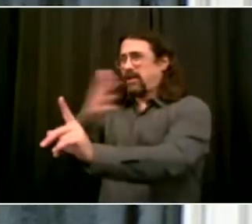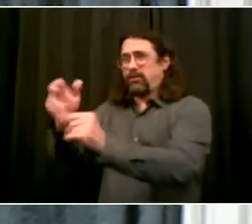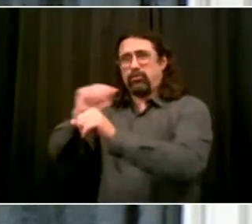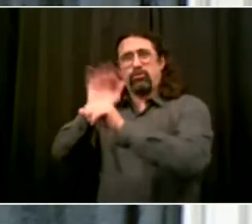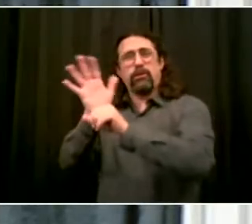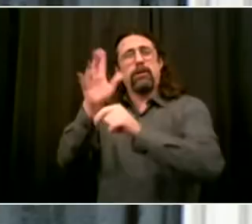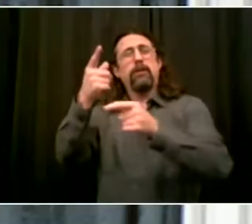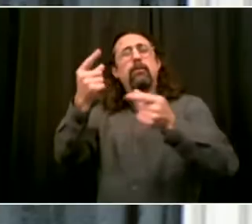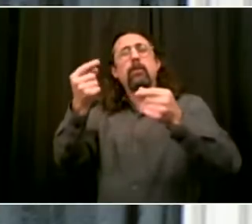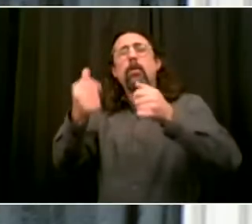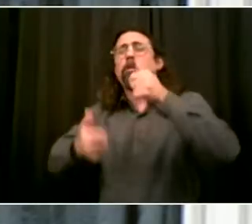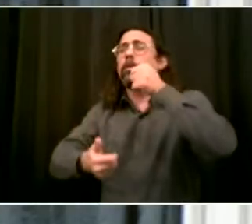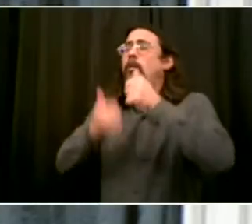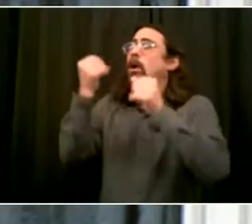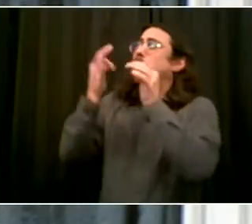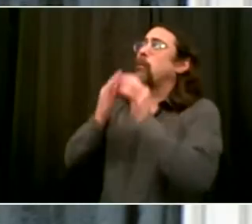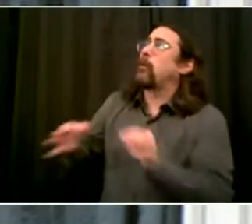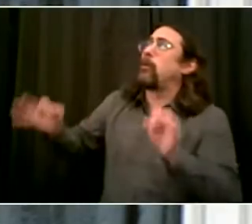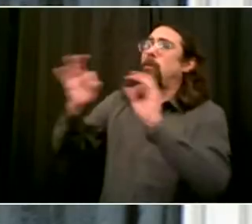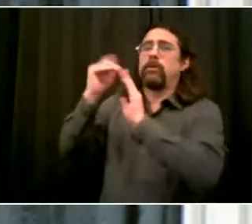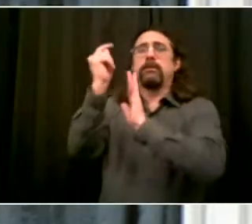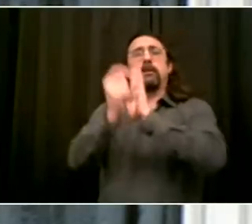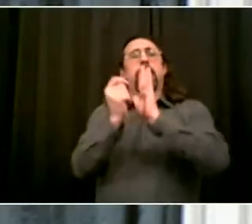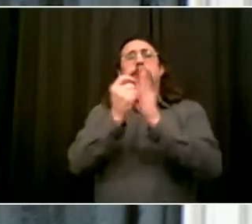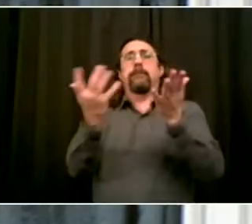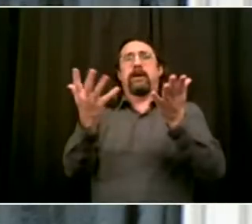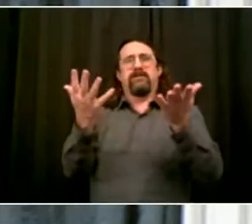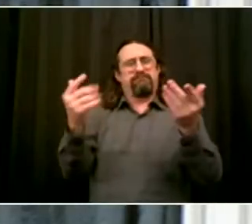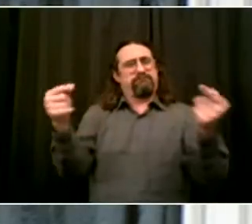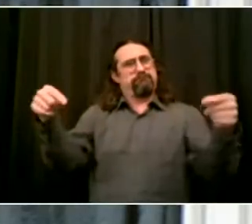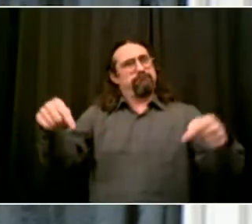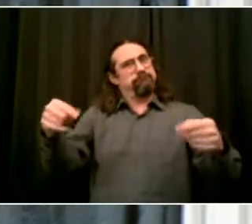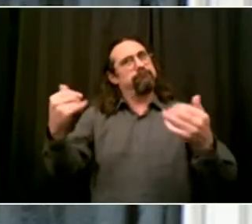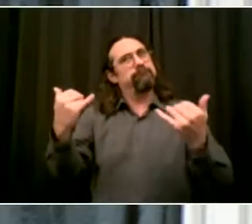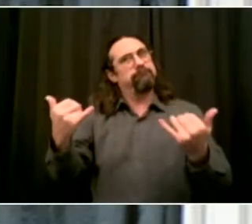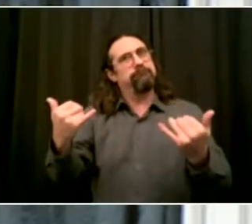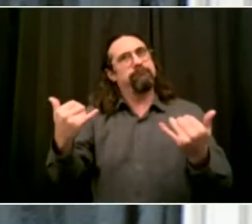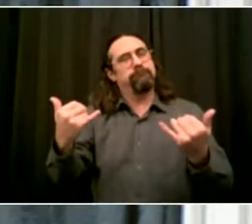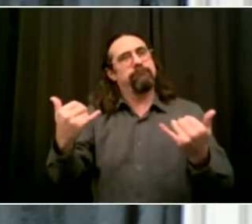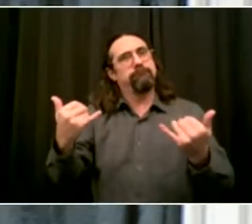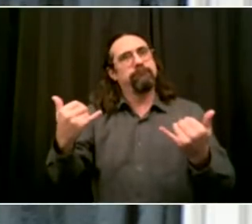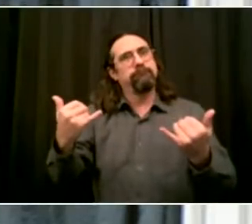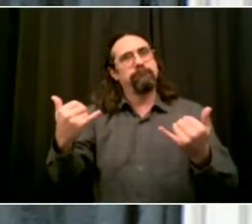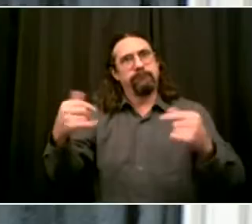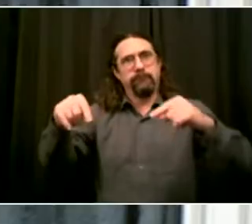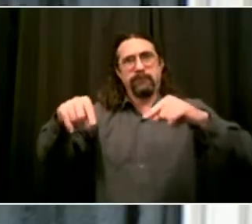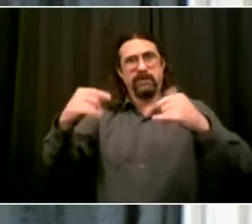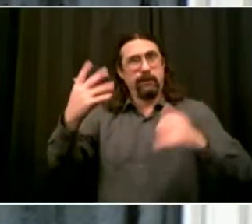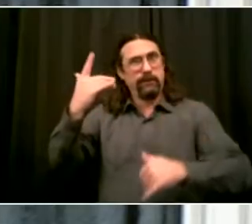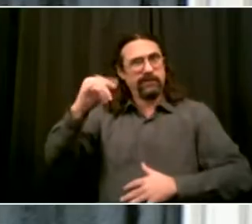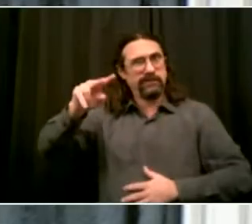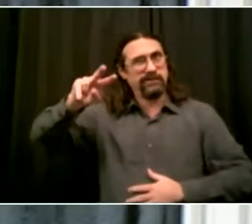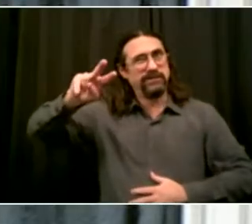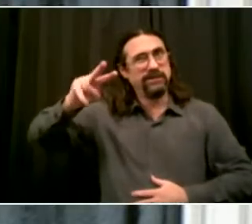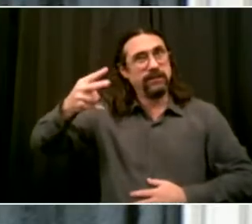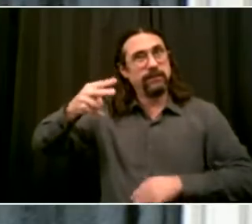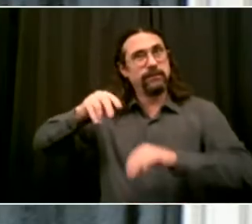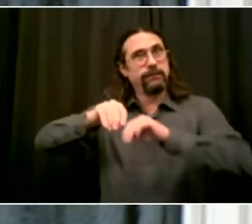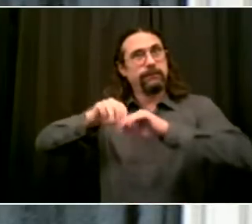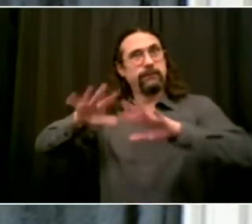WITH RESPECT TO FIGHTING BACK THE PANDEMIC.